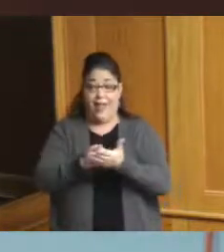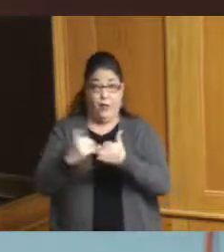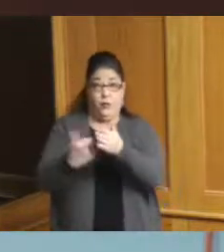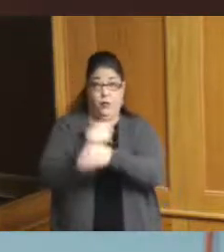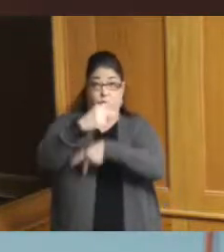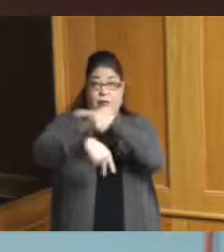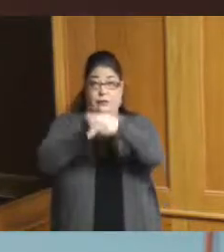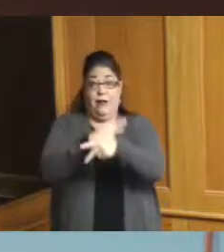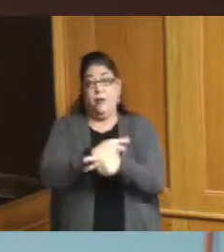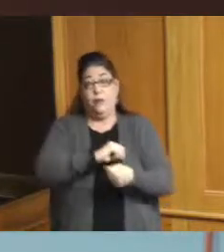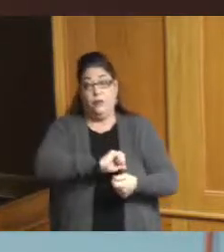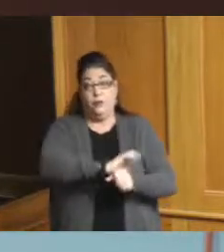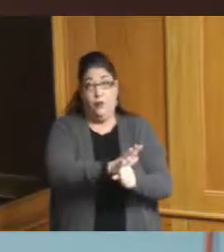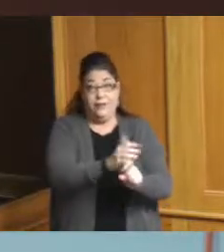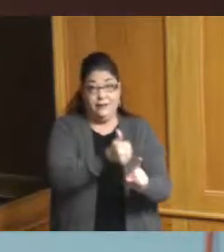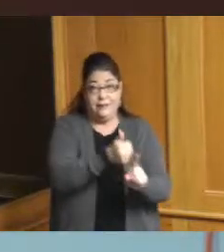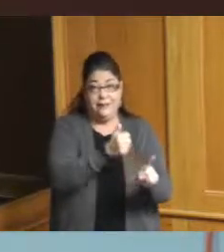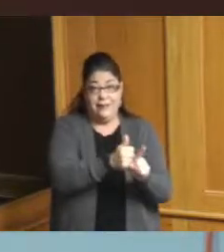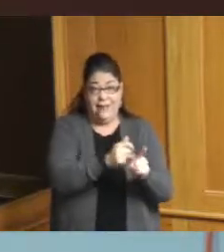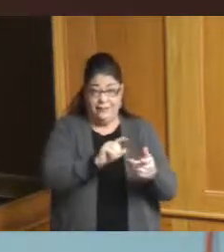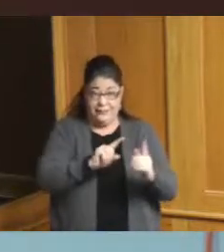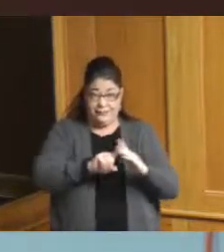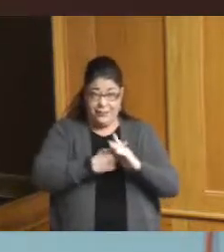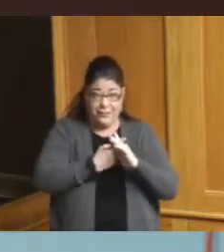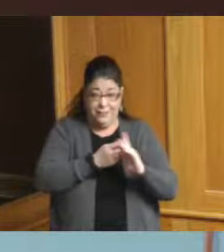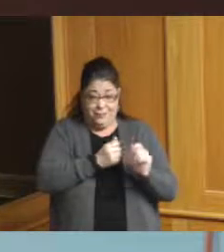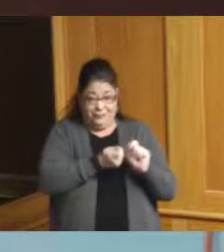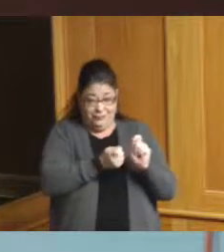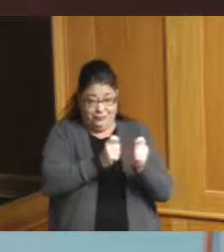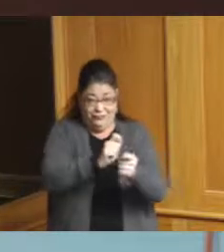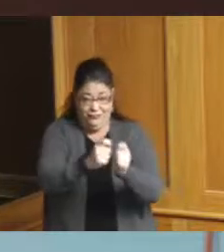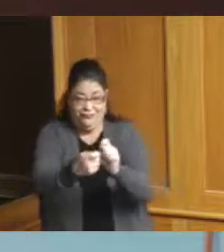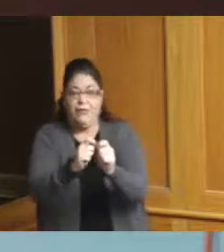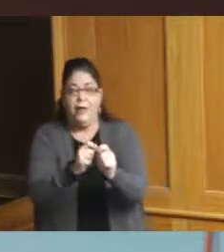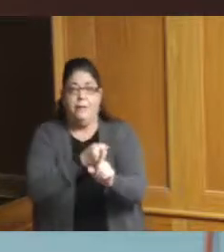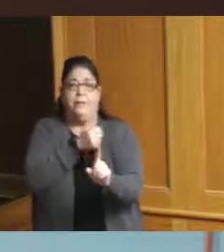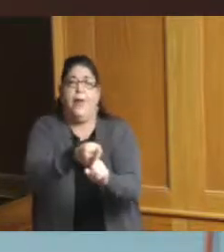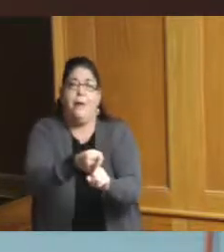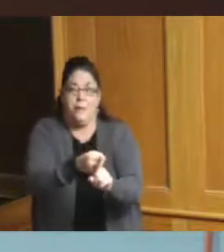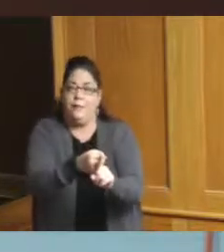the year is what has moved across Hamilton County and quite frankly the state in the united states